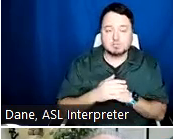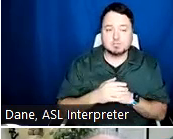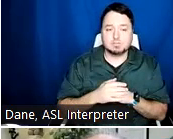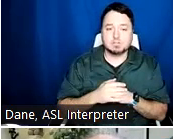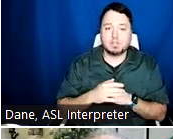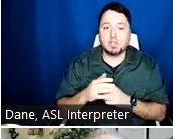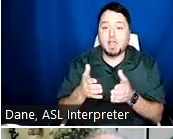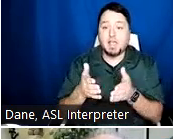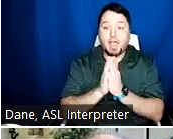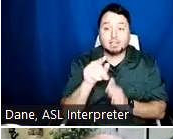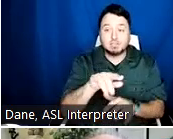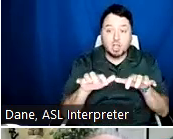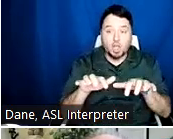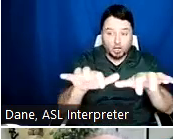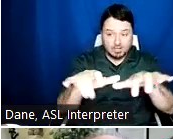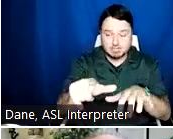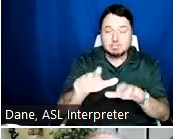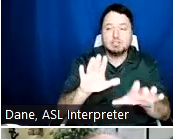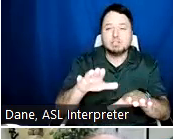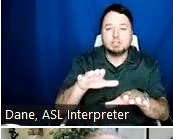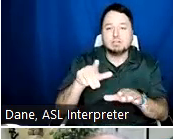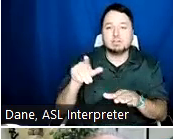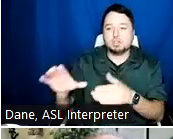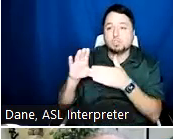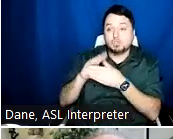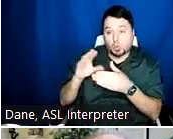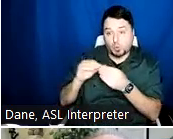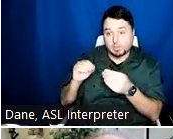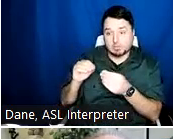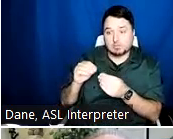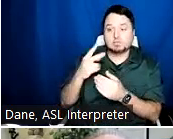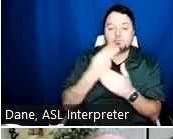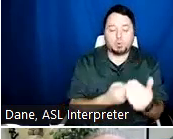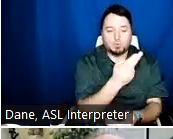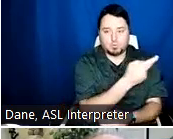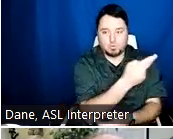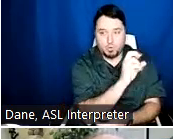ask the audience to keep in mind the stories that both Rosalie and Crystal have shared.